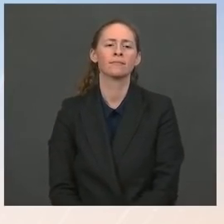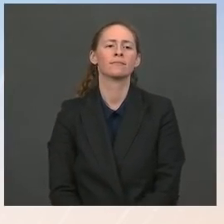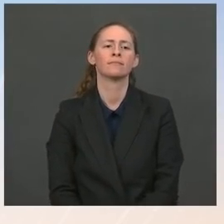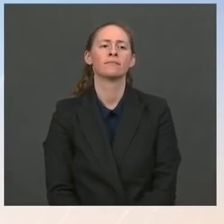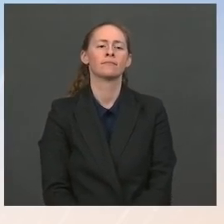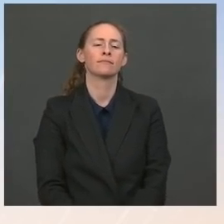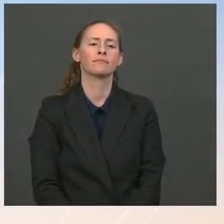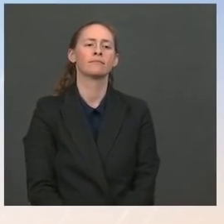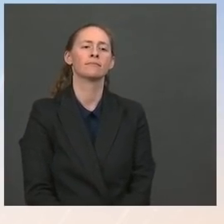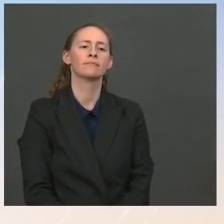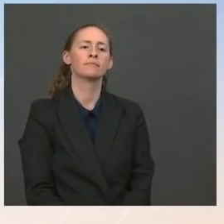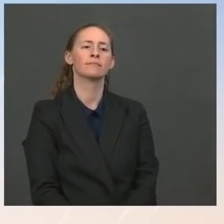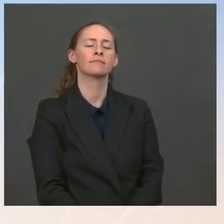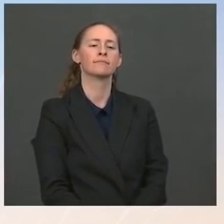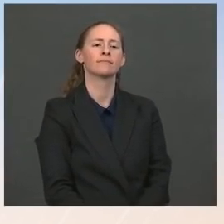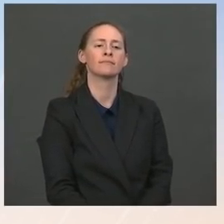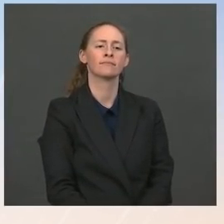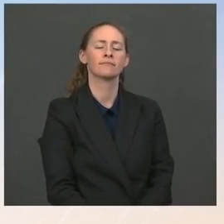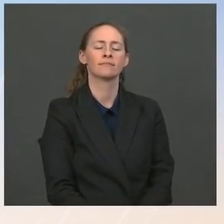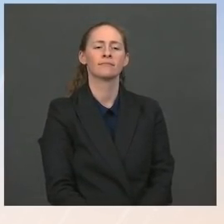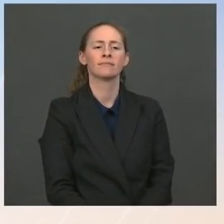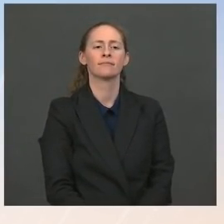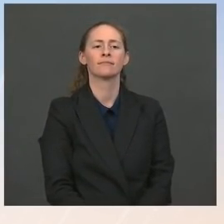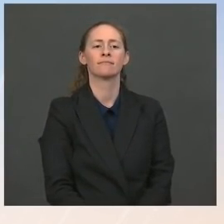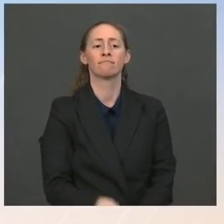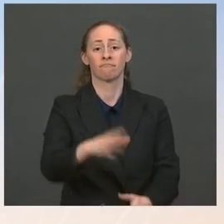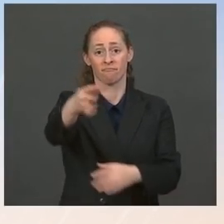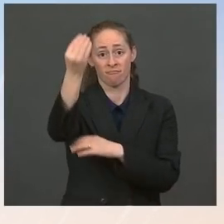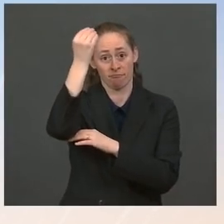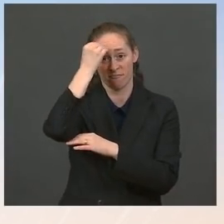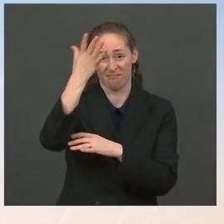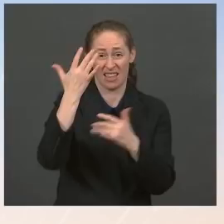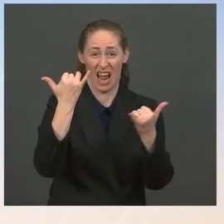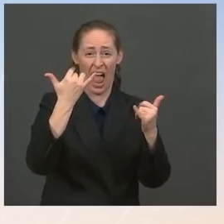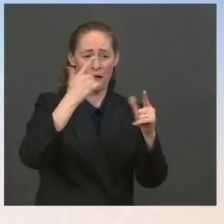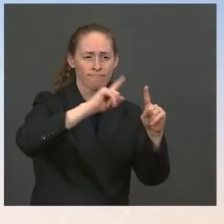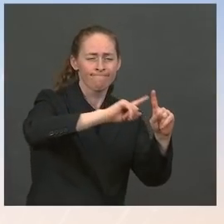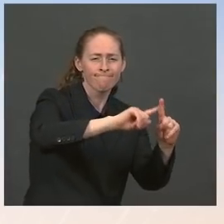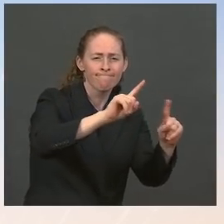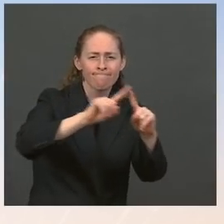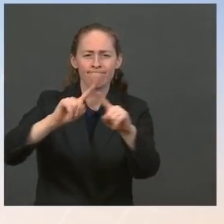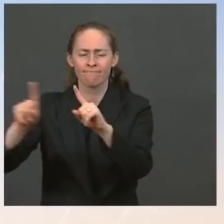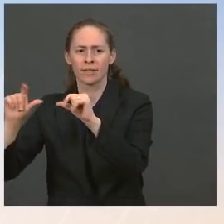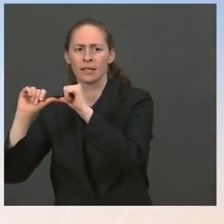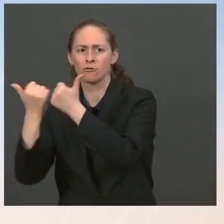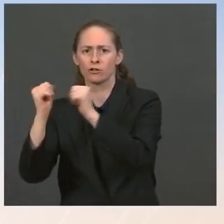can absorb those dollars when the formula increases or when a new grant is available. So, some things soon.